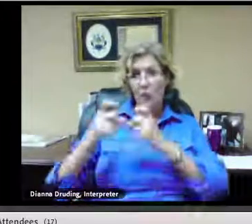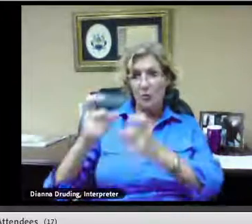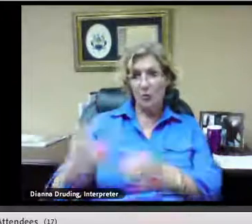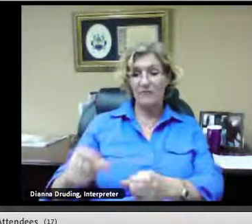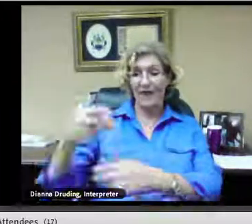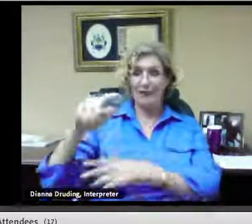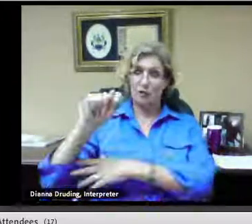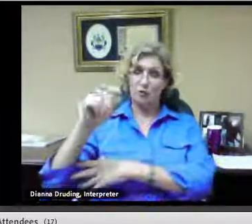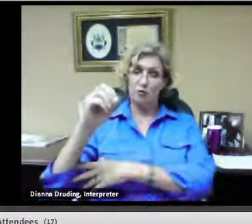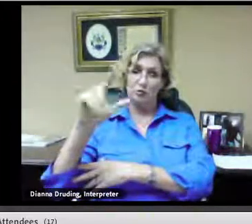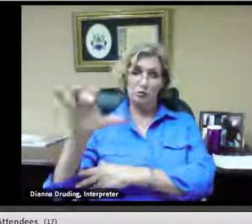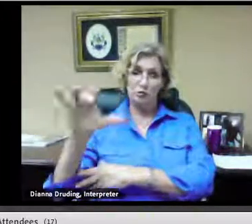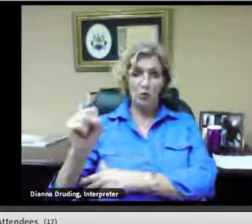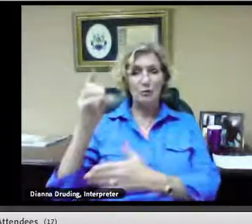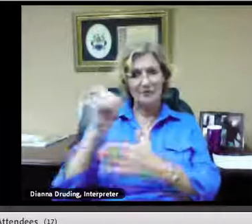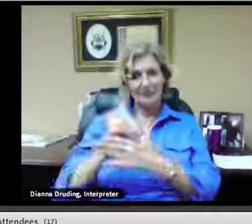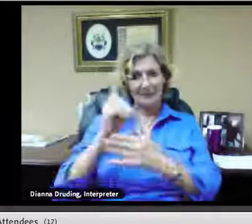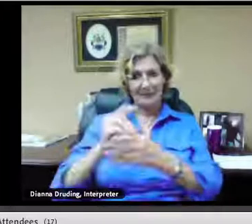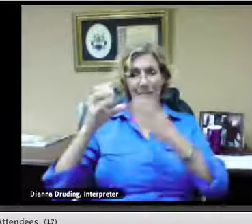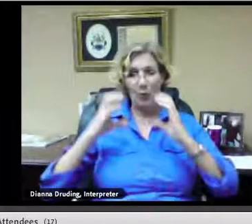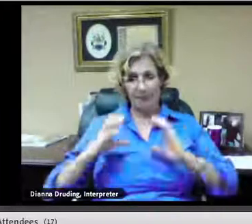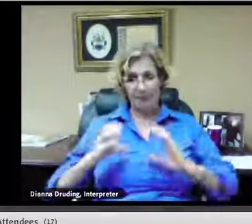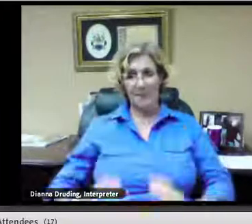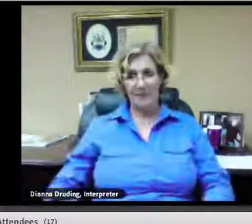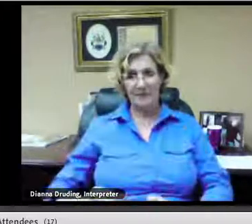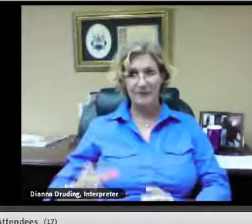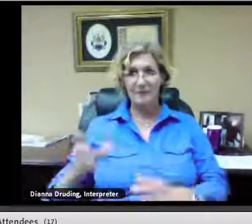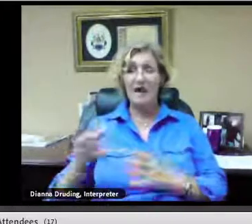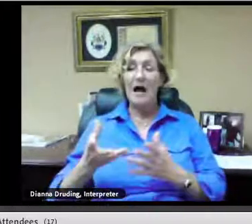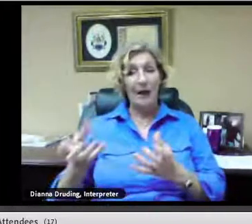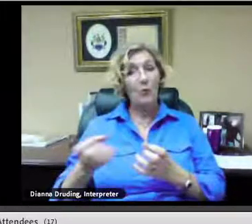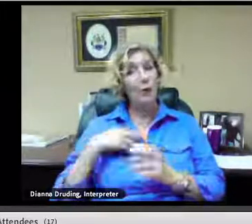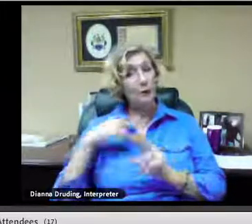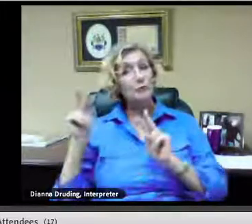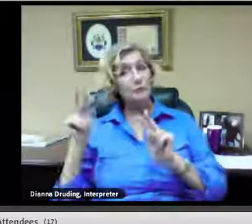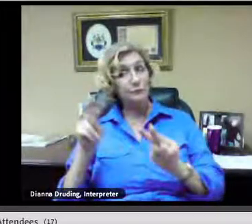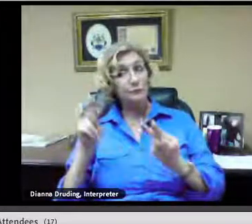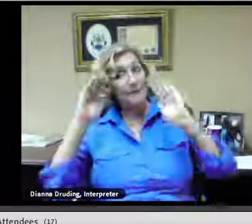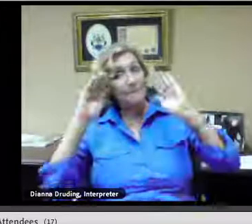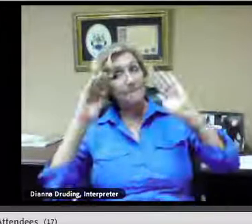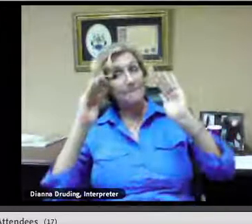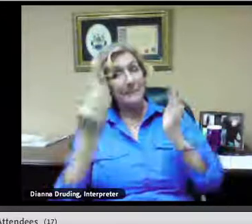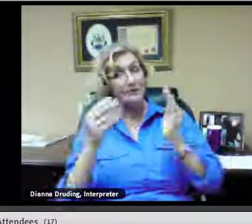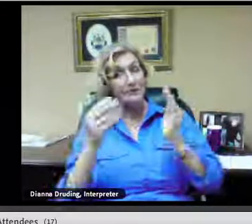They need to edit that, person-first language, patrons with disabilities,